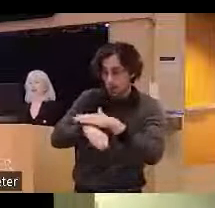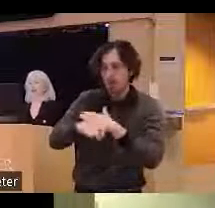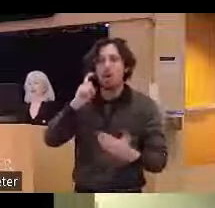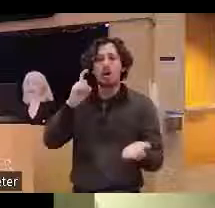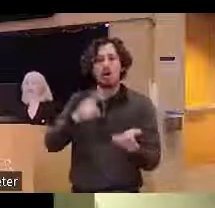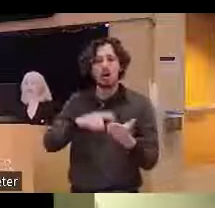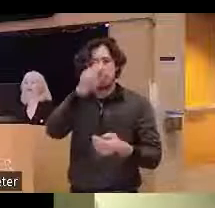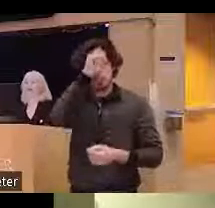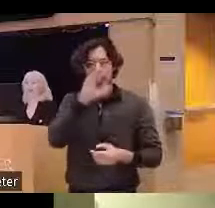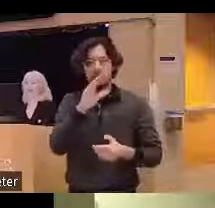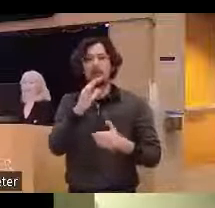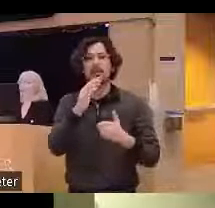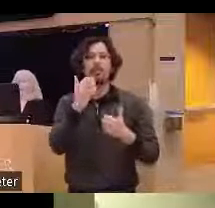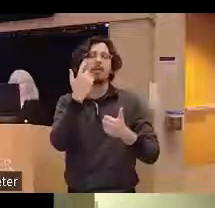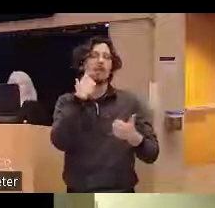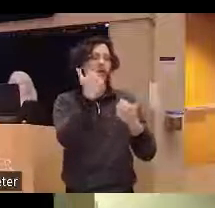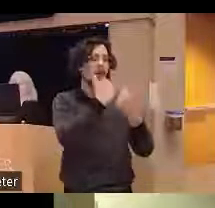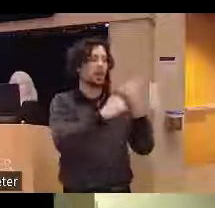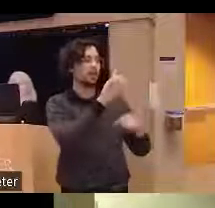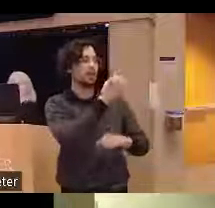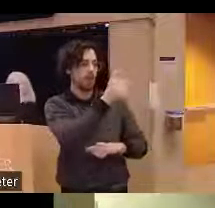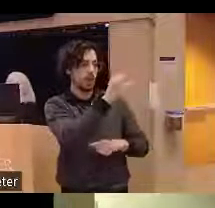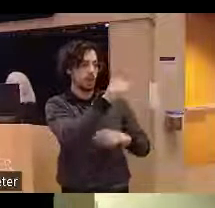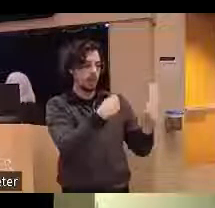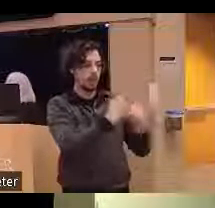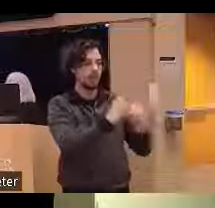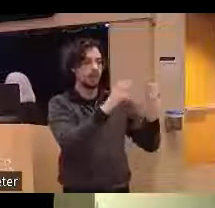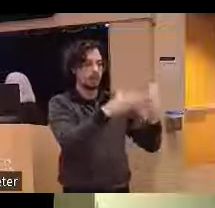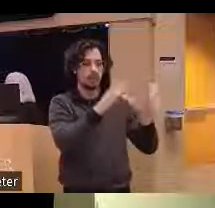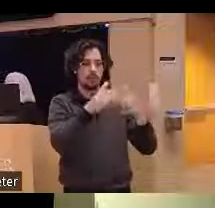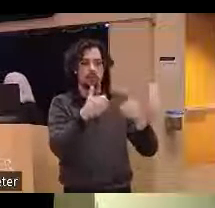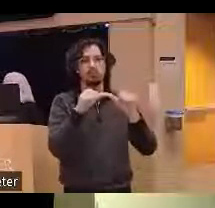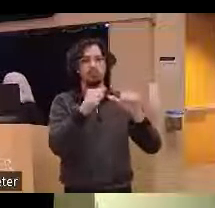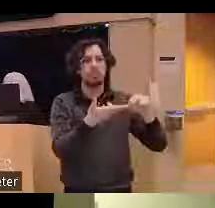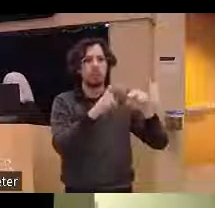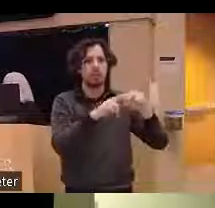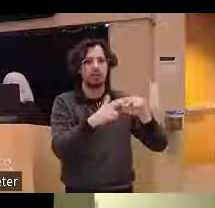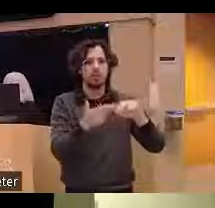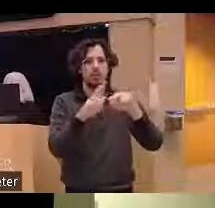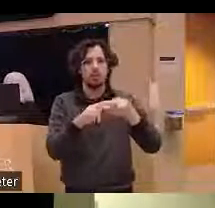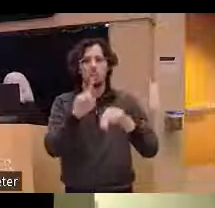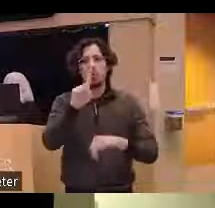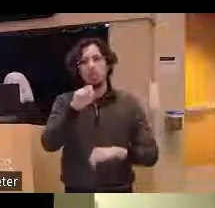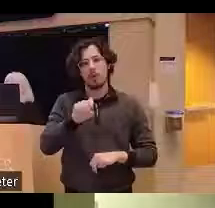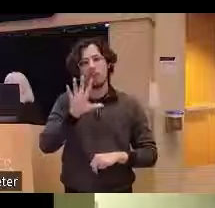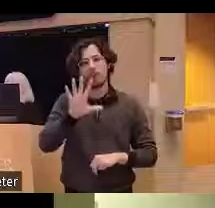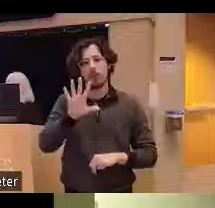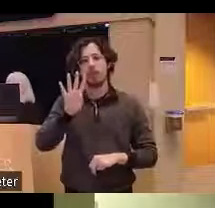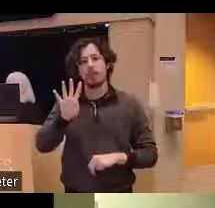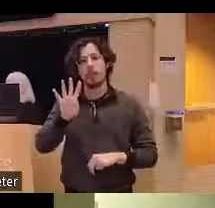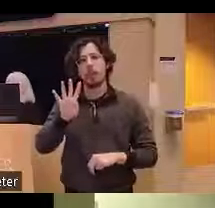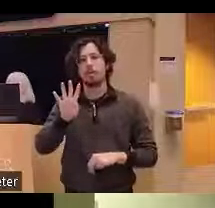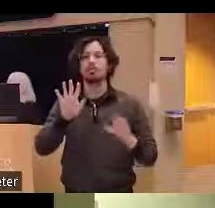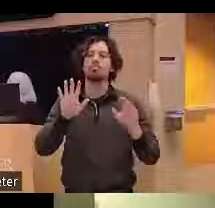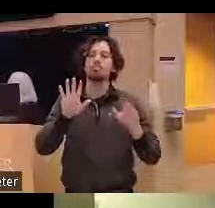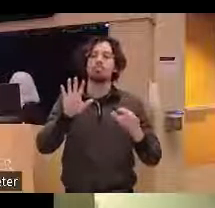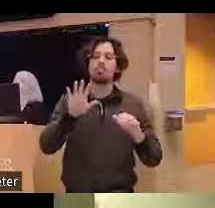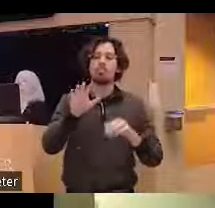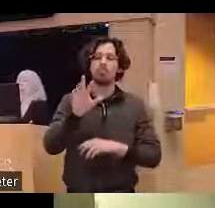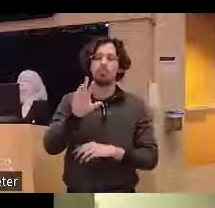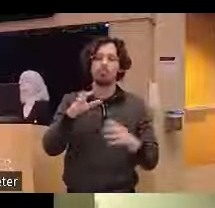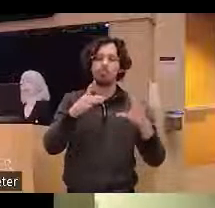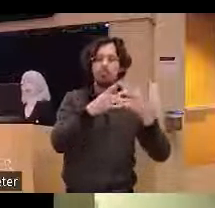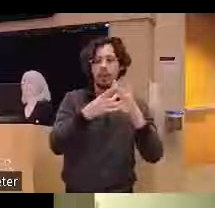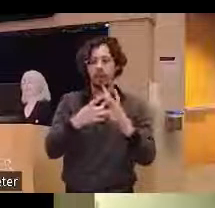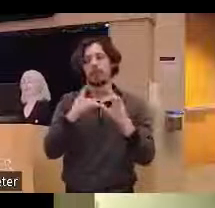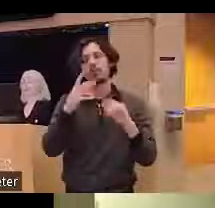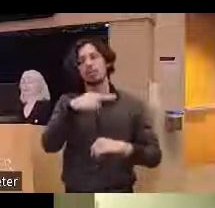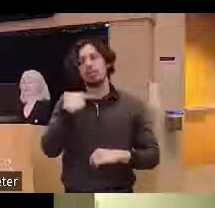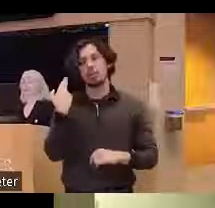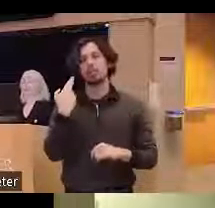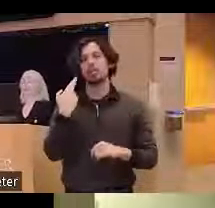per decade increased by 1.54 relative risk per decade of a man starting with 25 so this is a